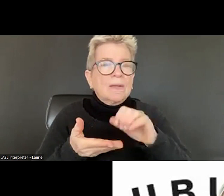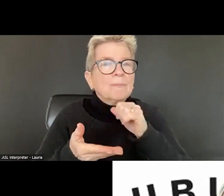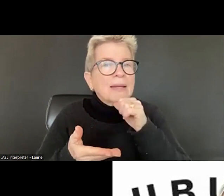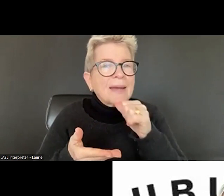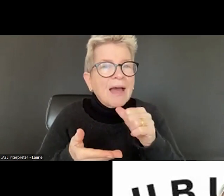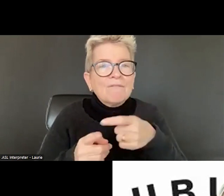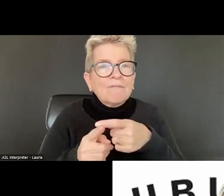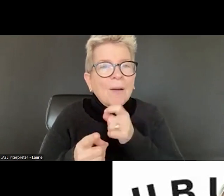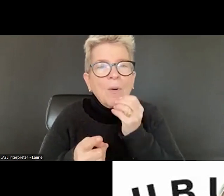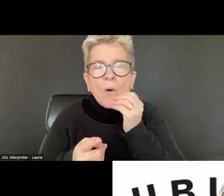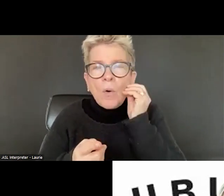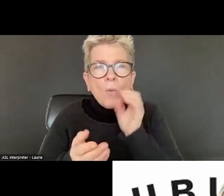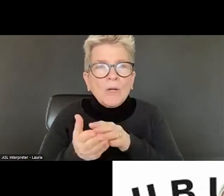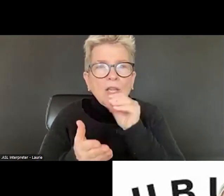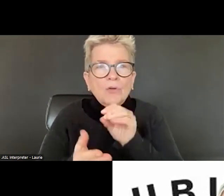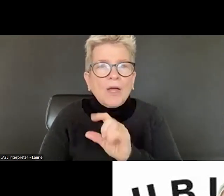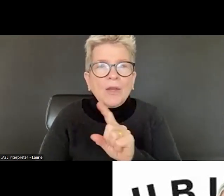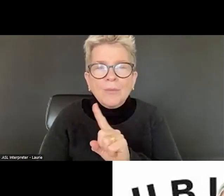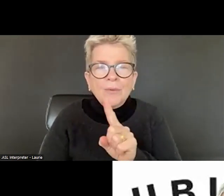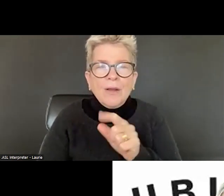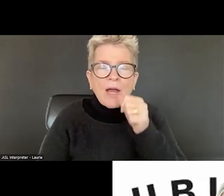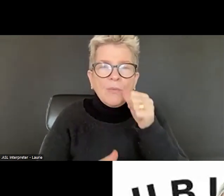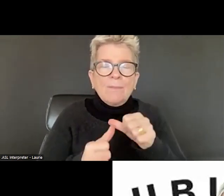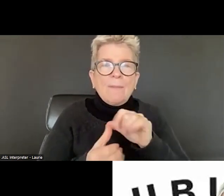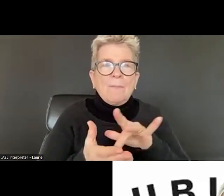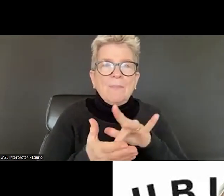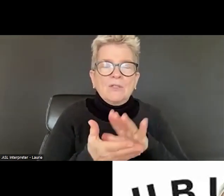um I remember being in middle school coming home like oh I want to open up a bank account